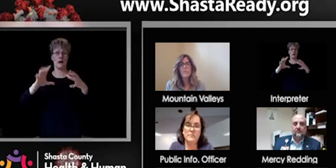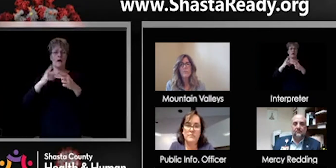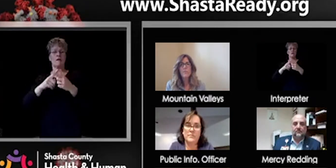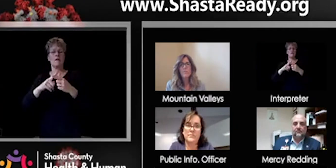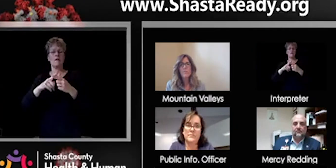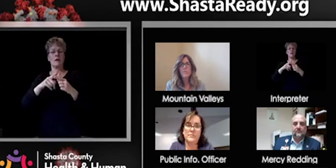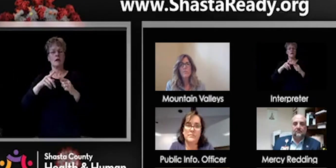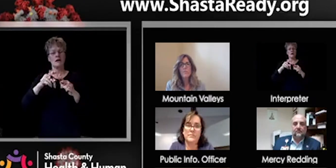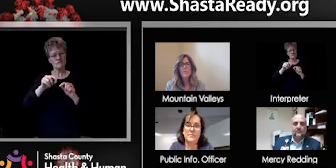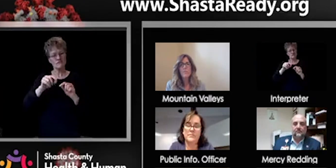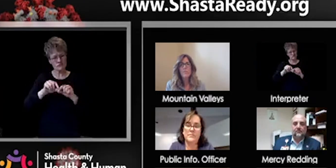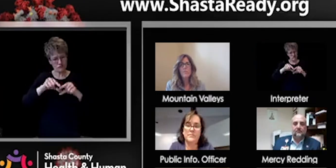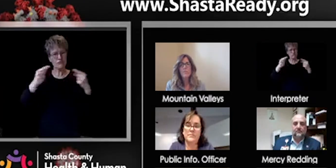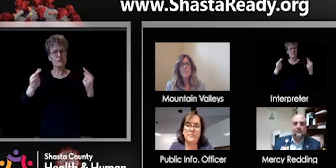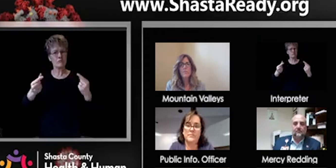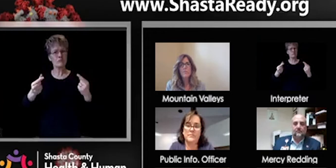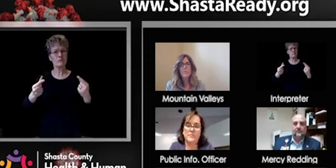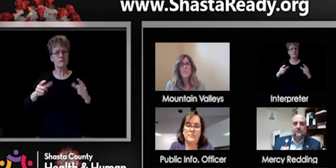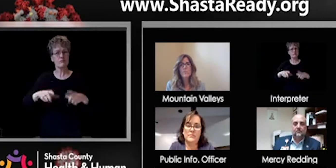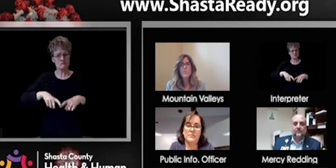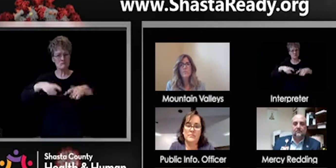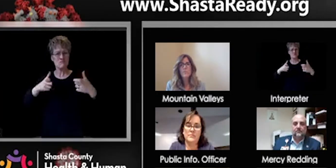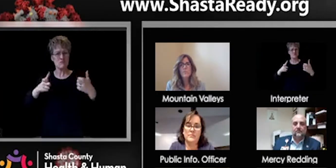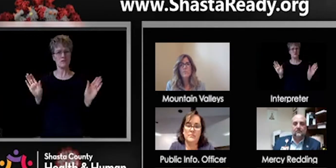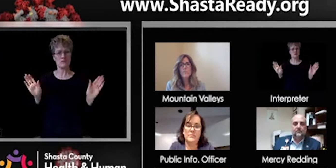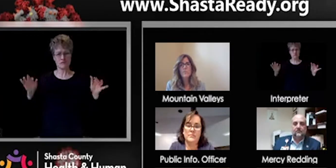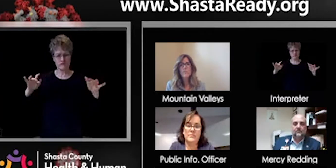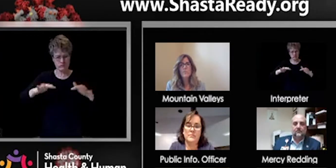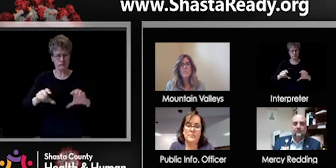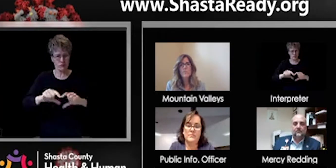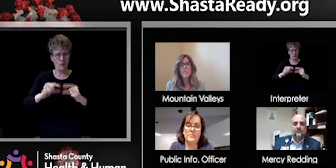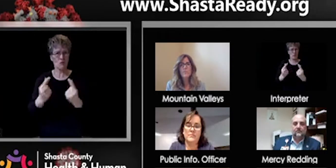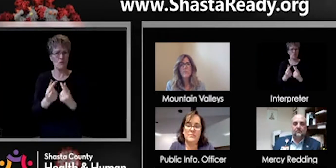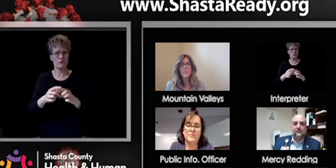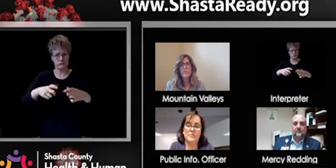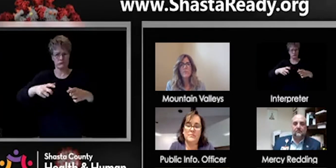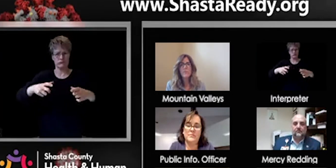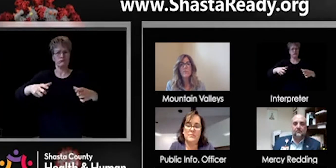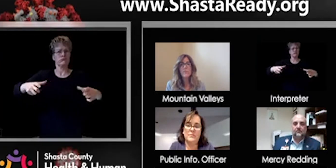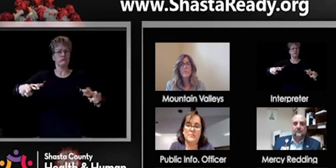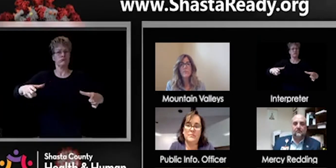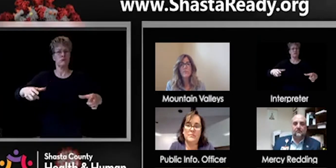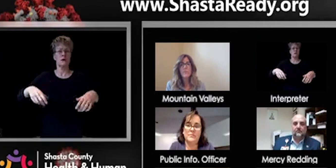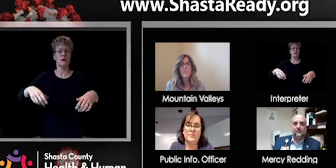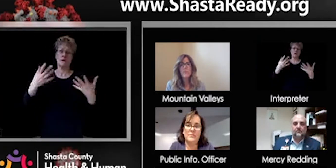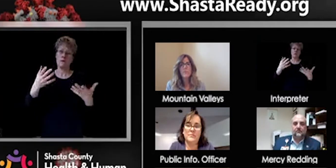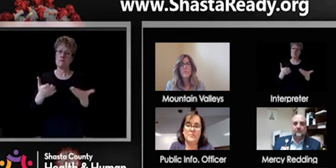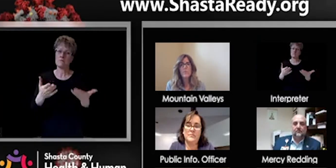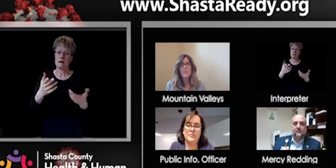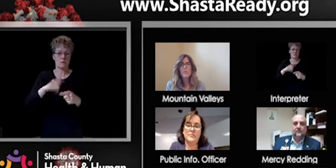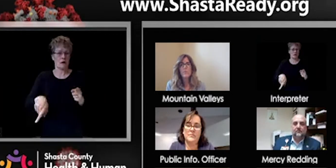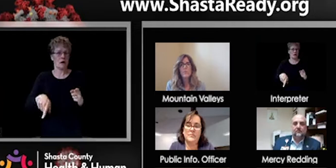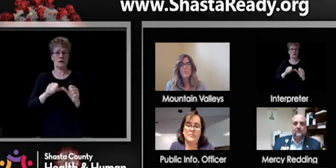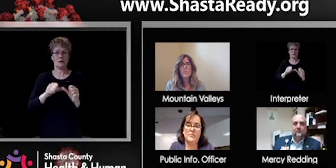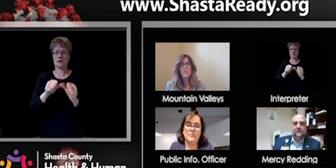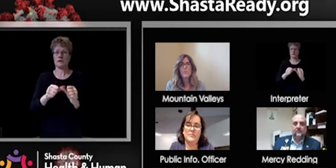in settings where we cannot maintain social distancing as much as we would like, then